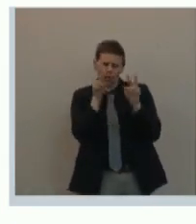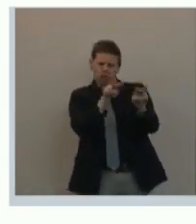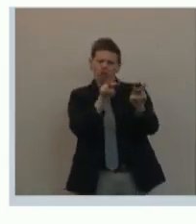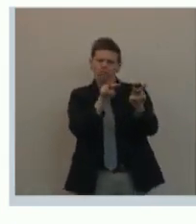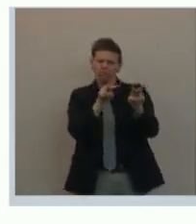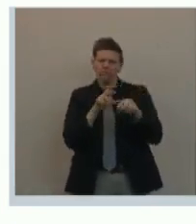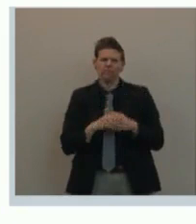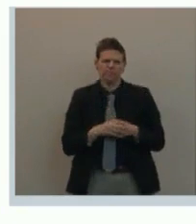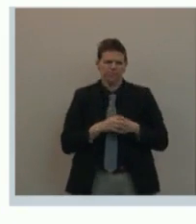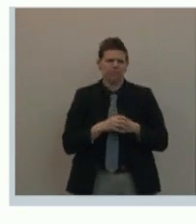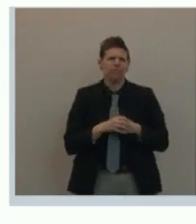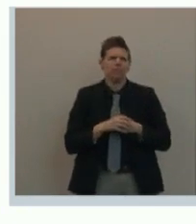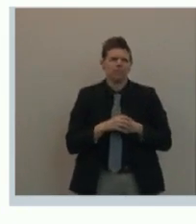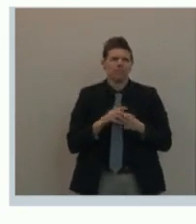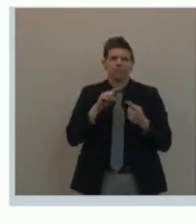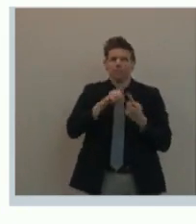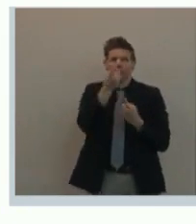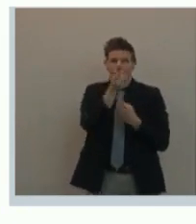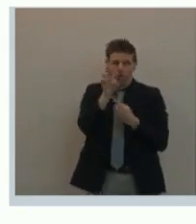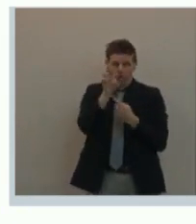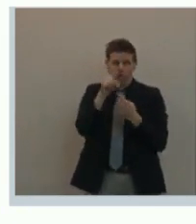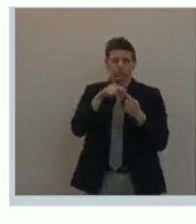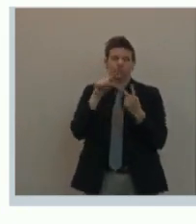I WANT TO INTRODUCE YOU TO TWO INDIVIDUALS.